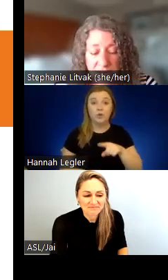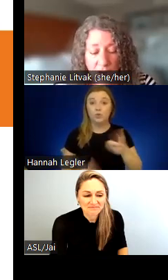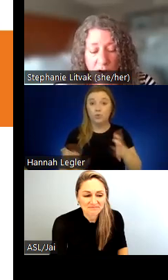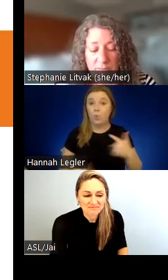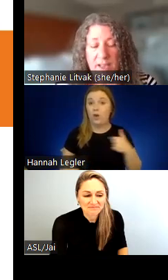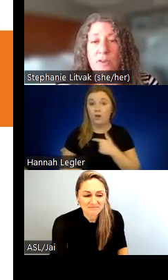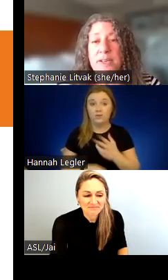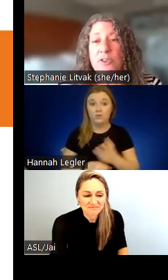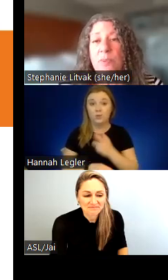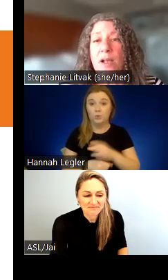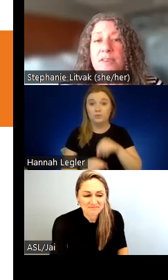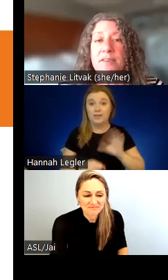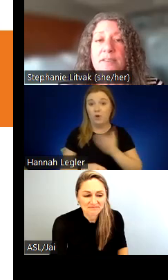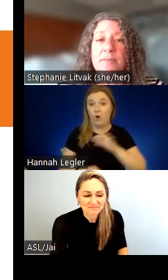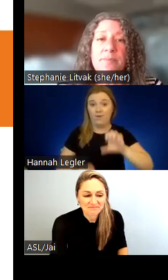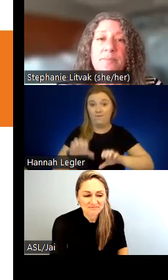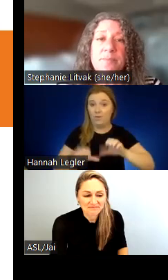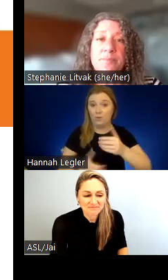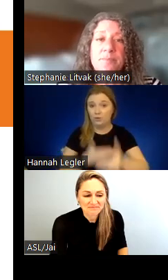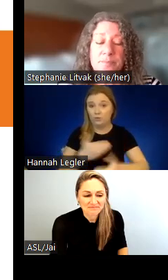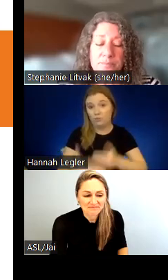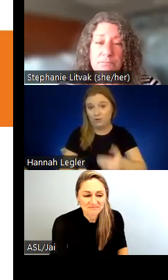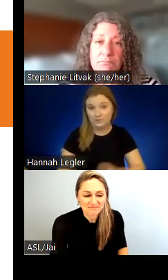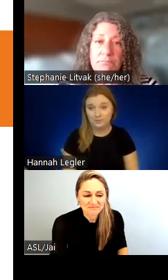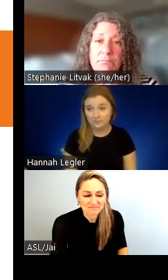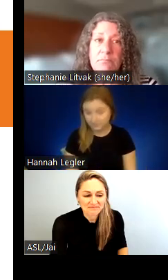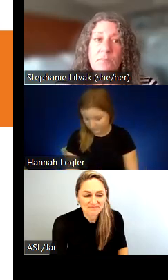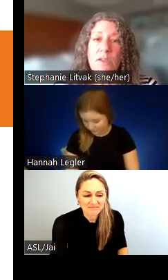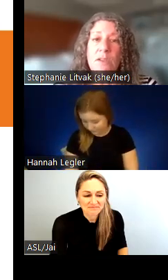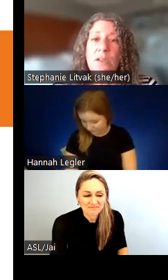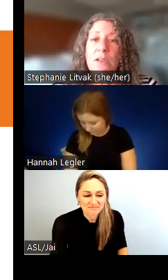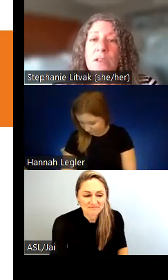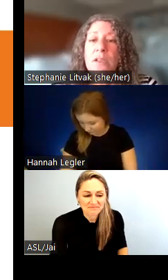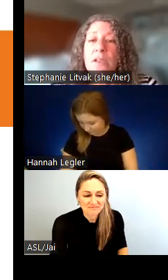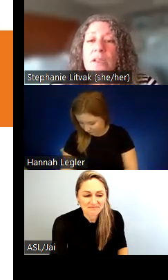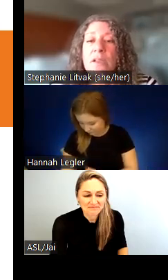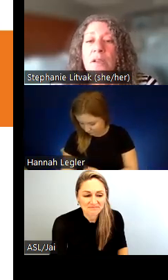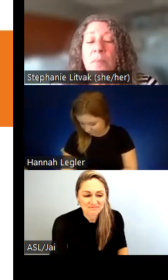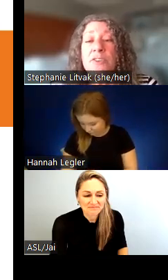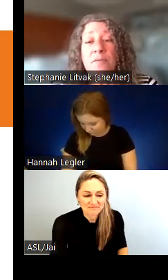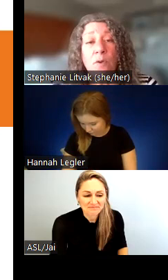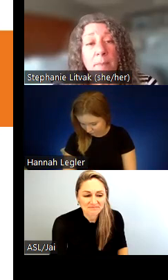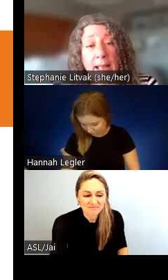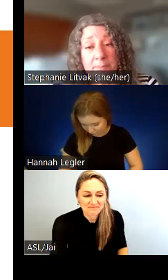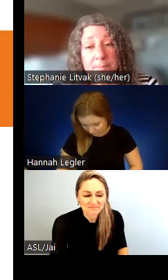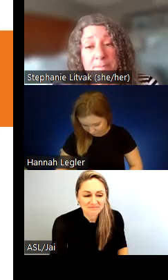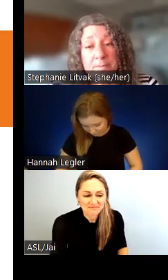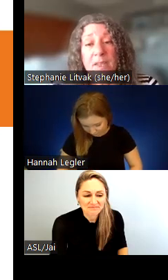in our evaluation process. Budget format.